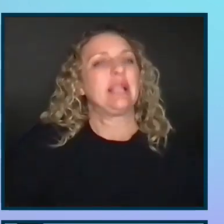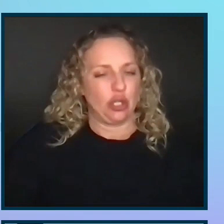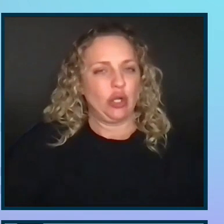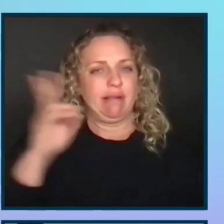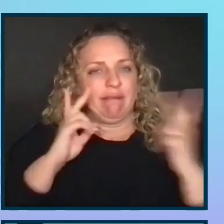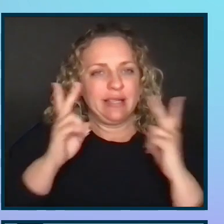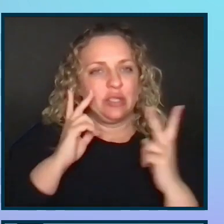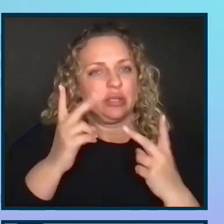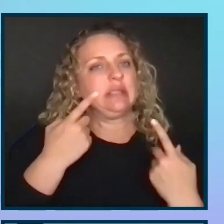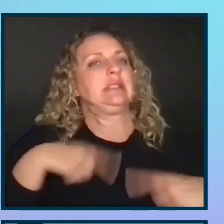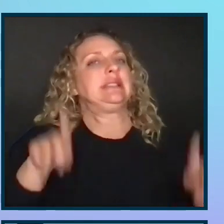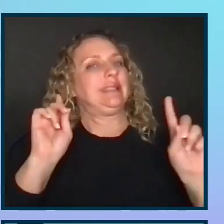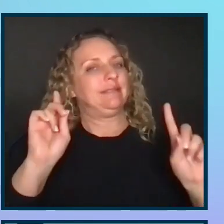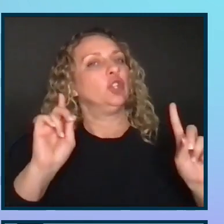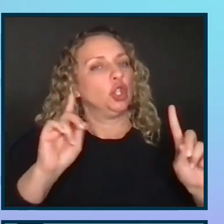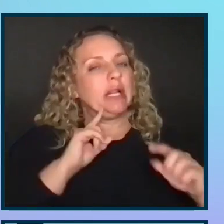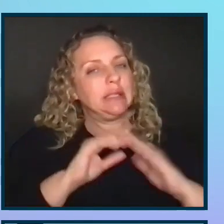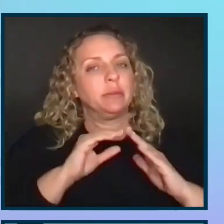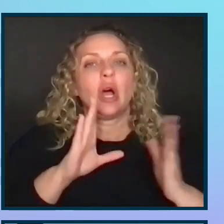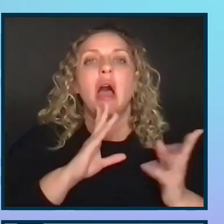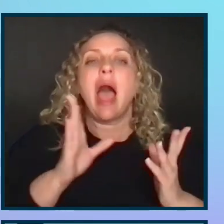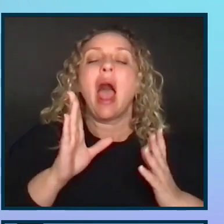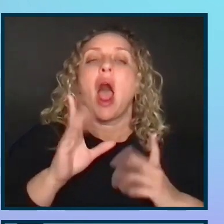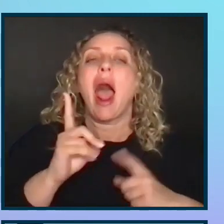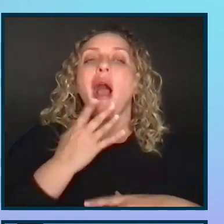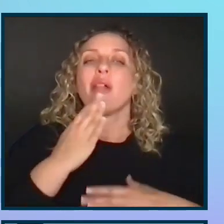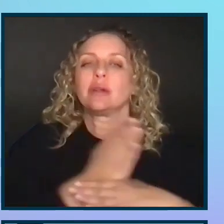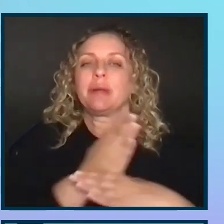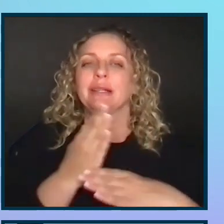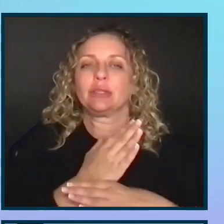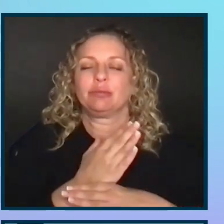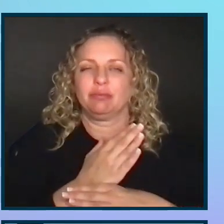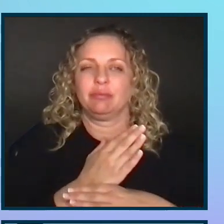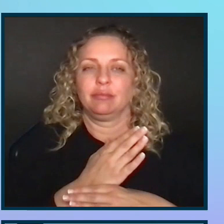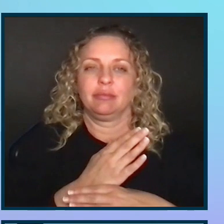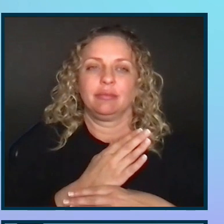that's successful and broadening our color spectrum. So we went from a system that's not using color at all,